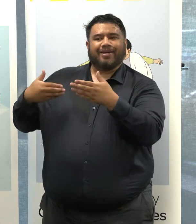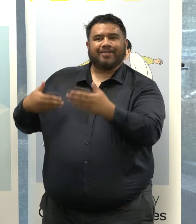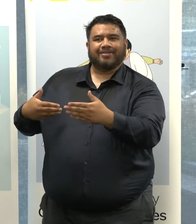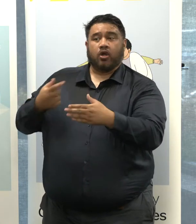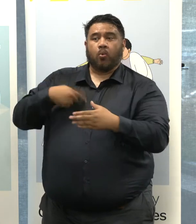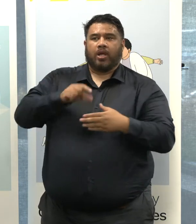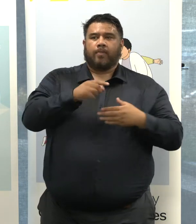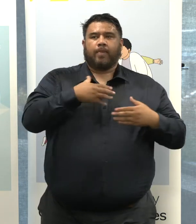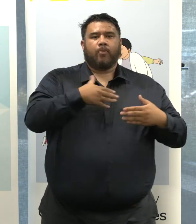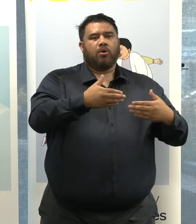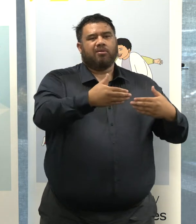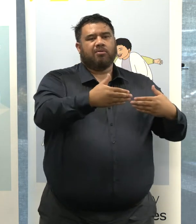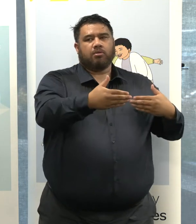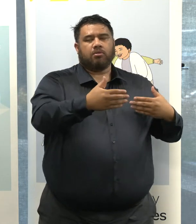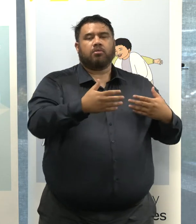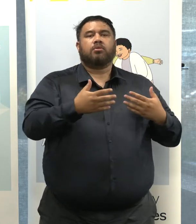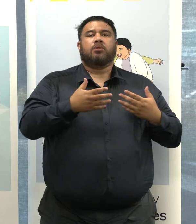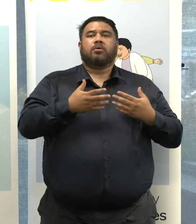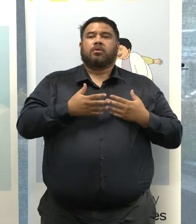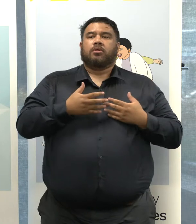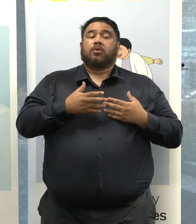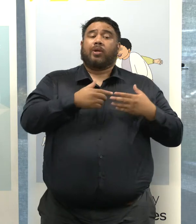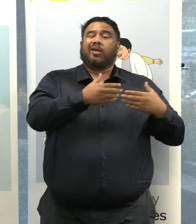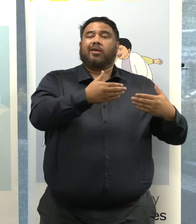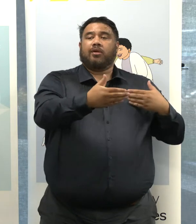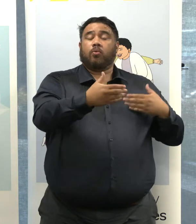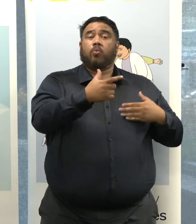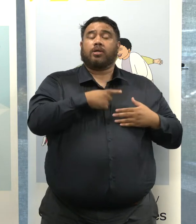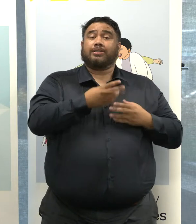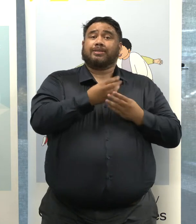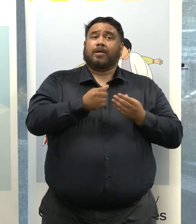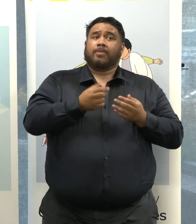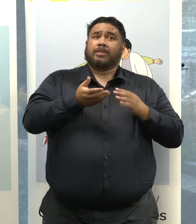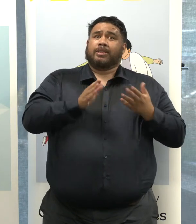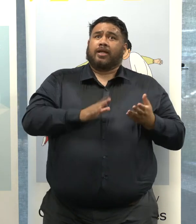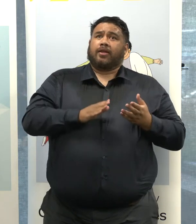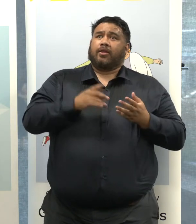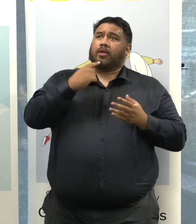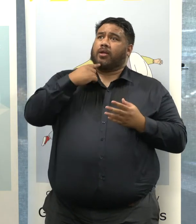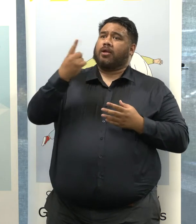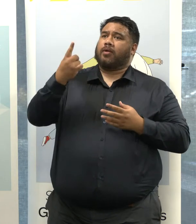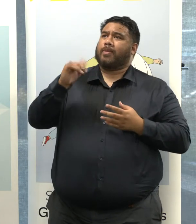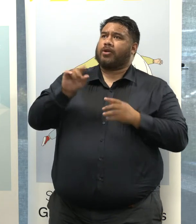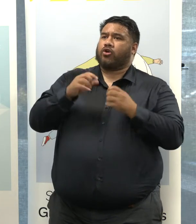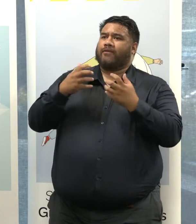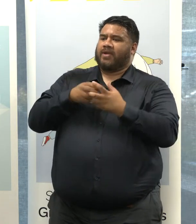official approach that is take, which is anyone who has died within 28 days of a COVID-19